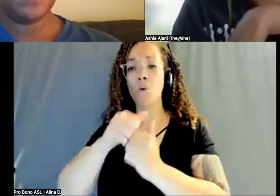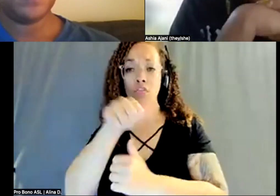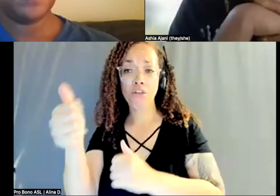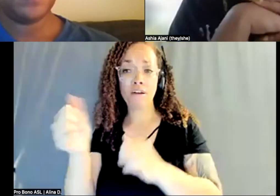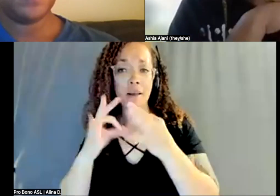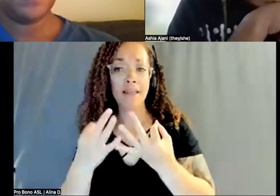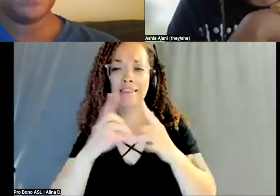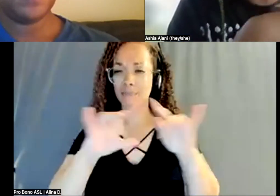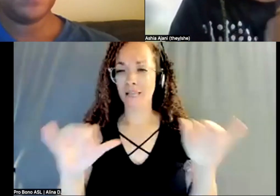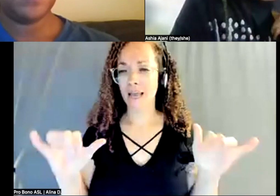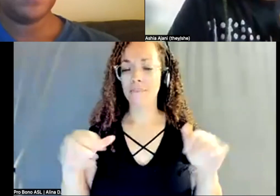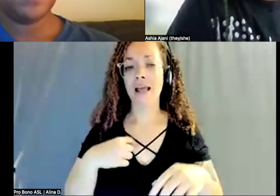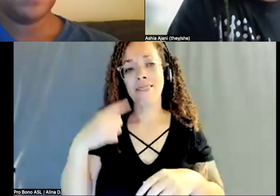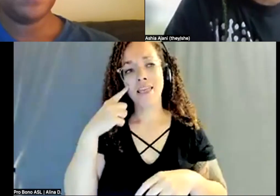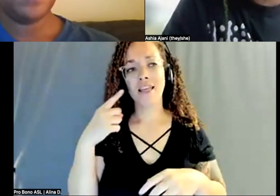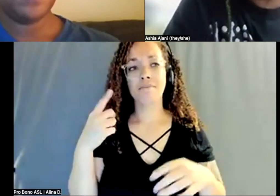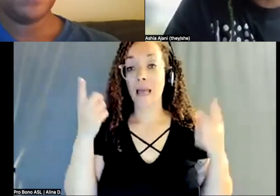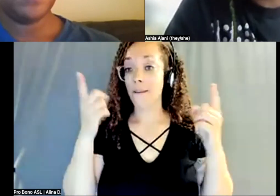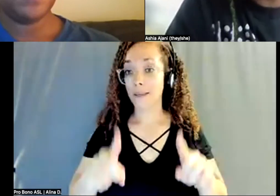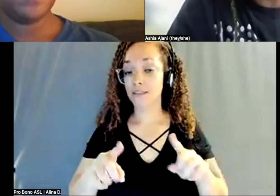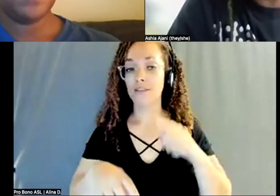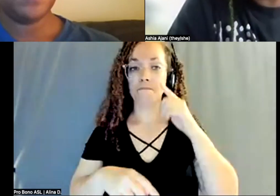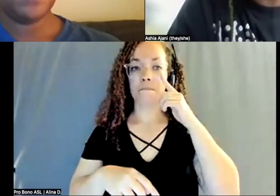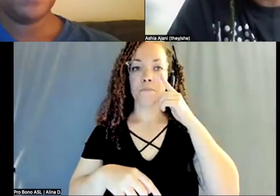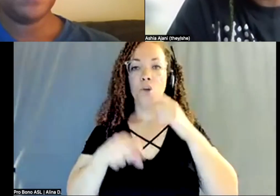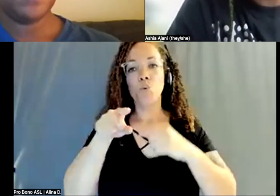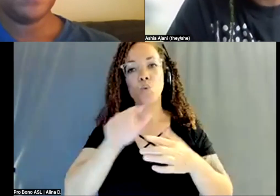I think you reach like a certain point like when you get a little bit older that like your family